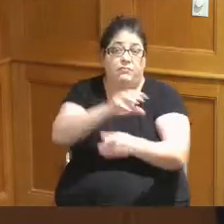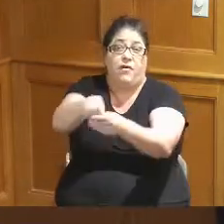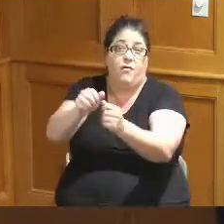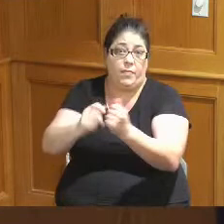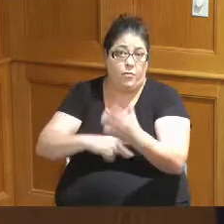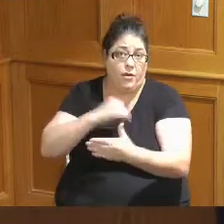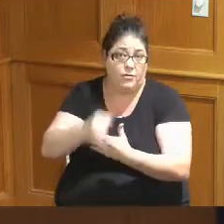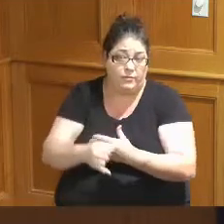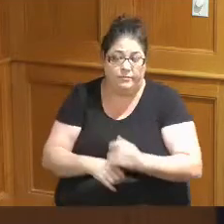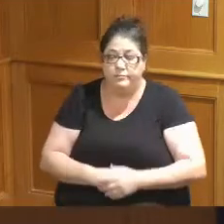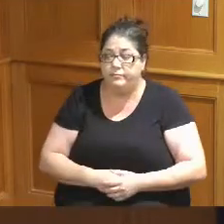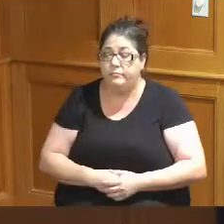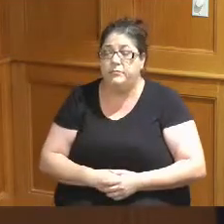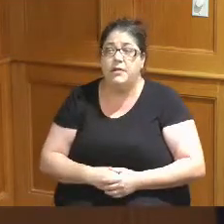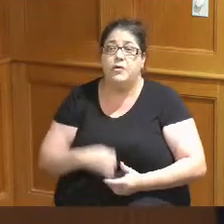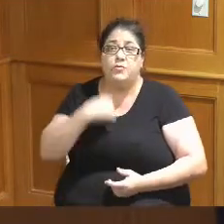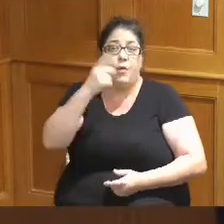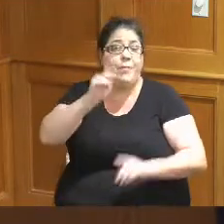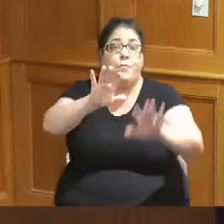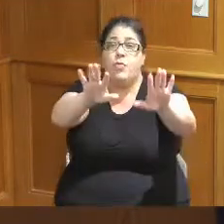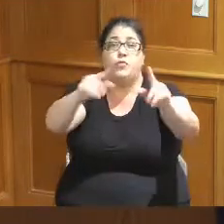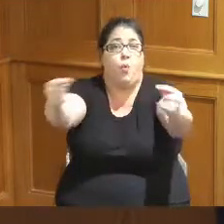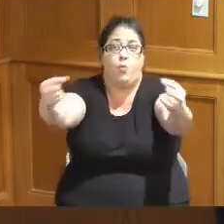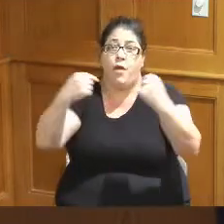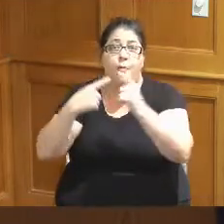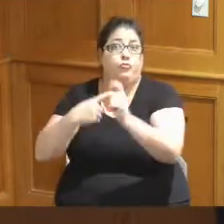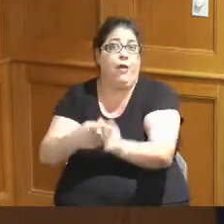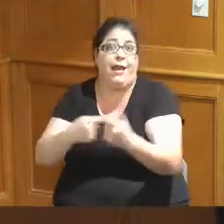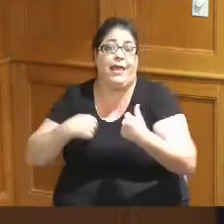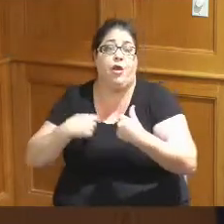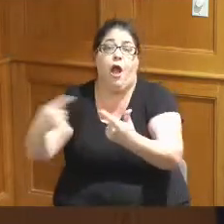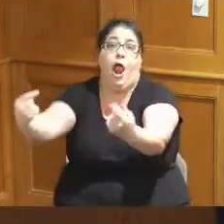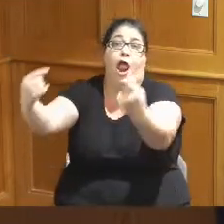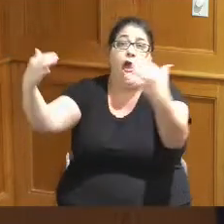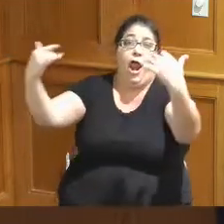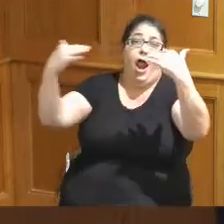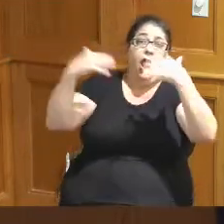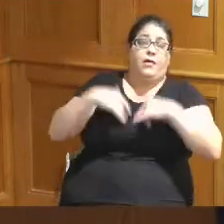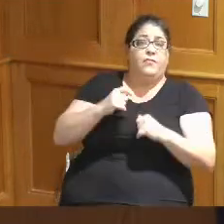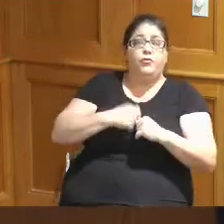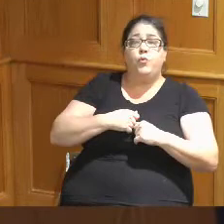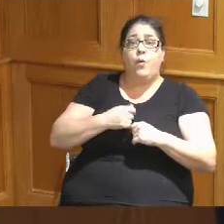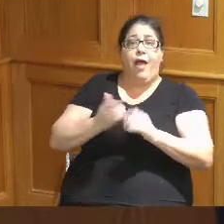I wanted people to know don't come running down here we don't have any Authority but we will try